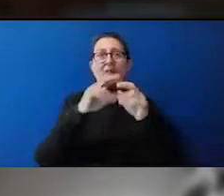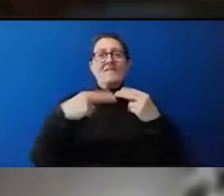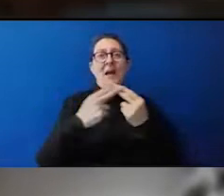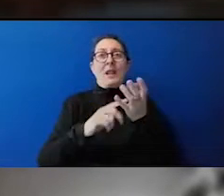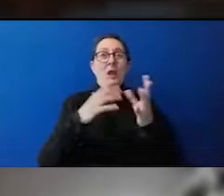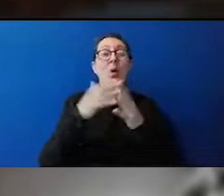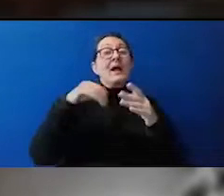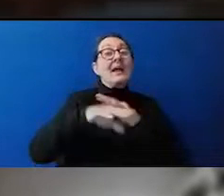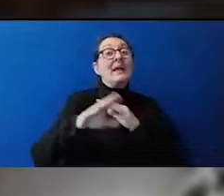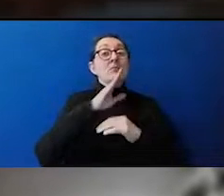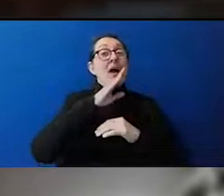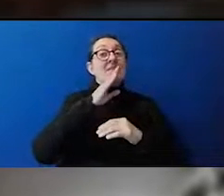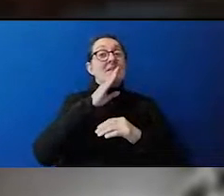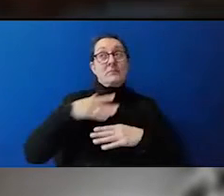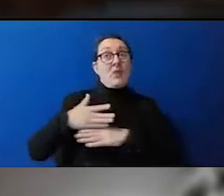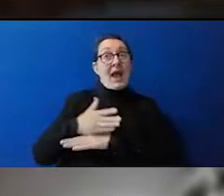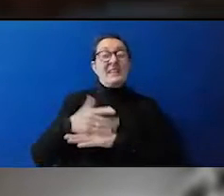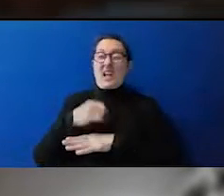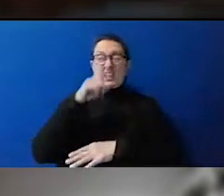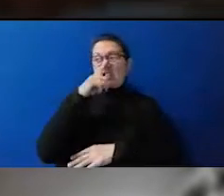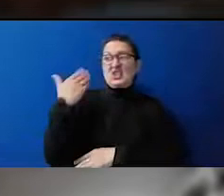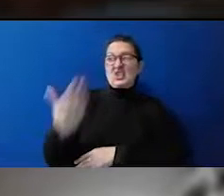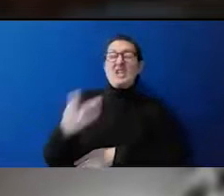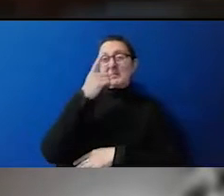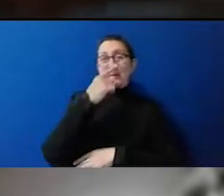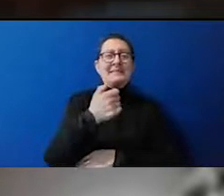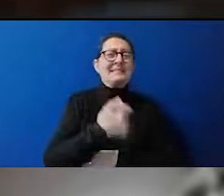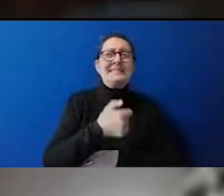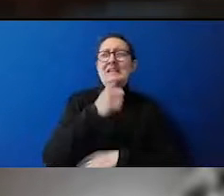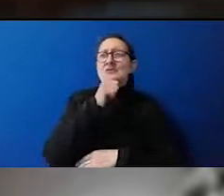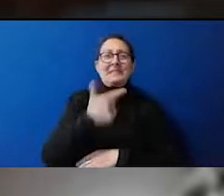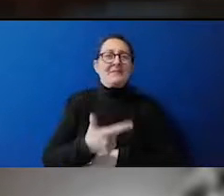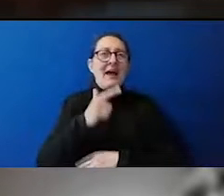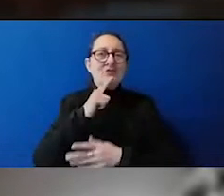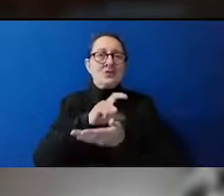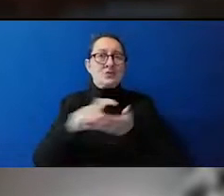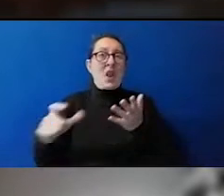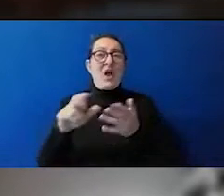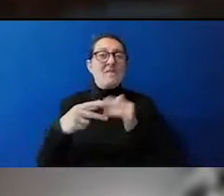be charging people probably $600 or $700 an hour to have a chat with me and I work at legal aid